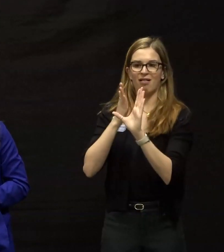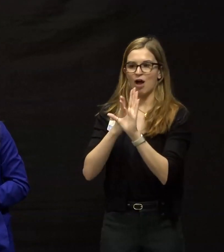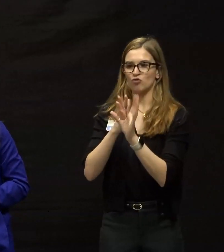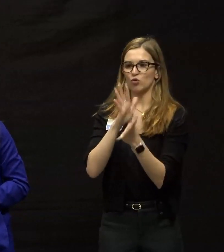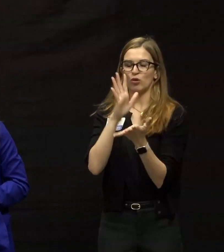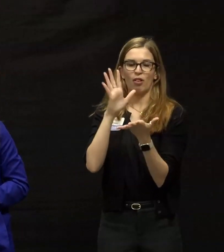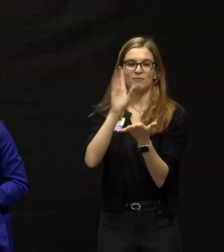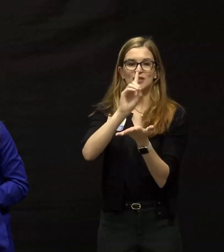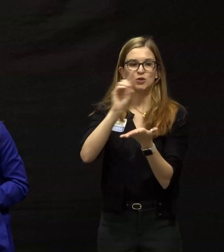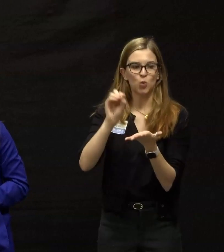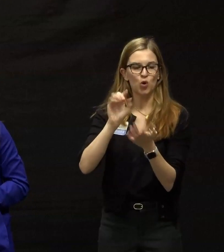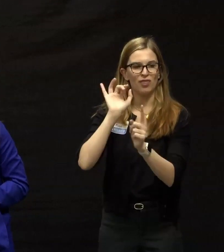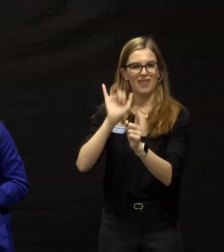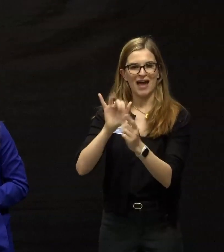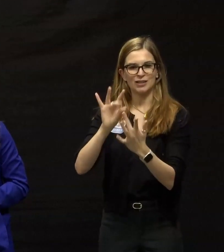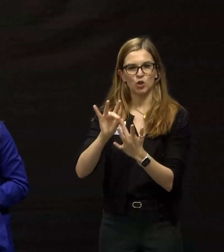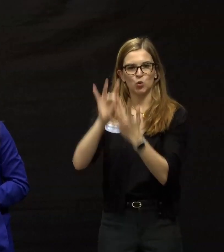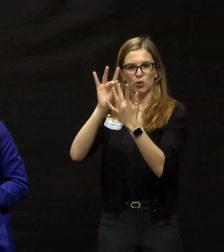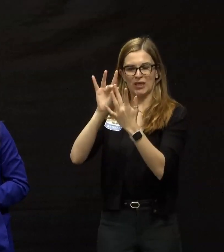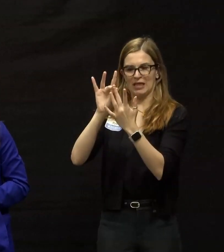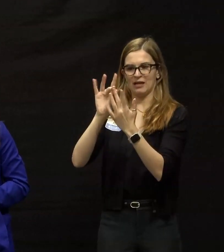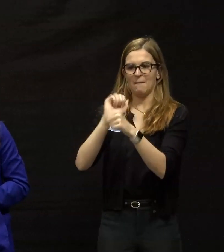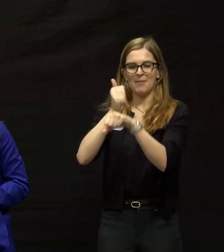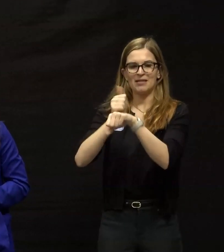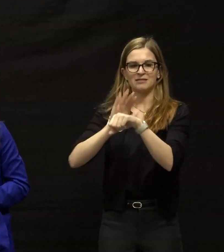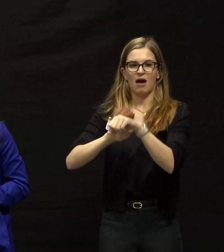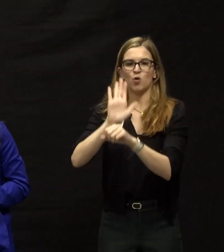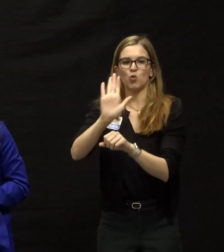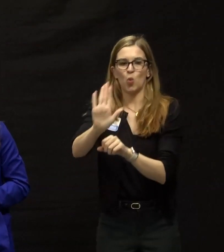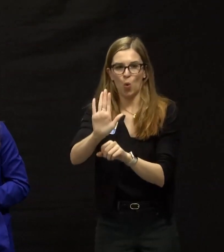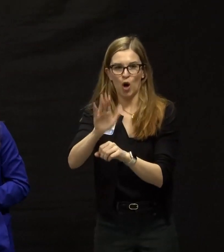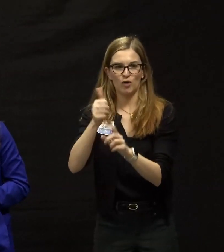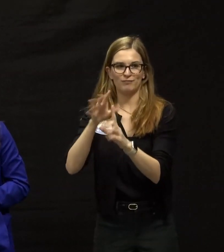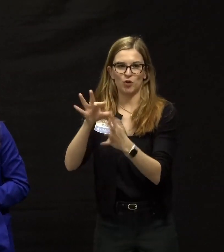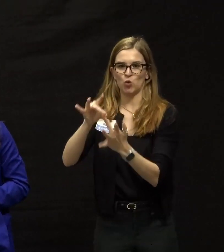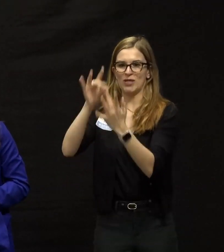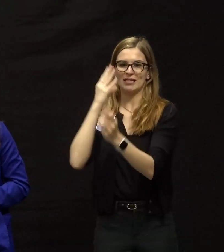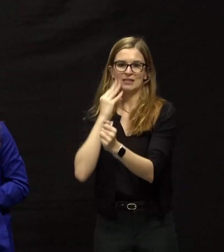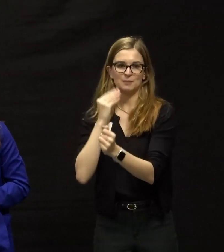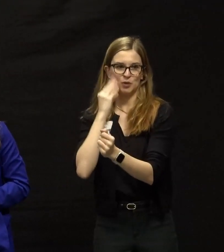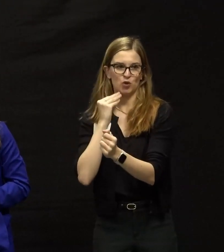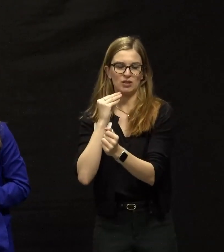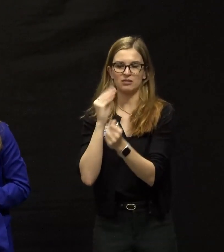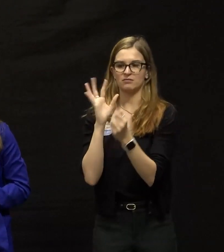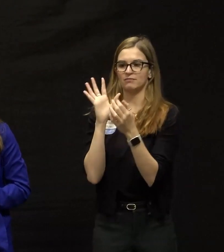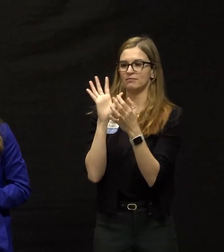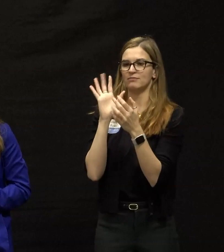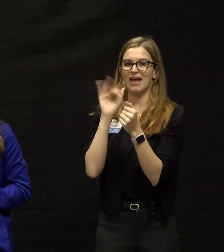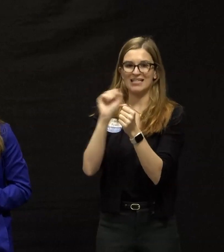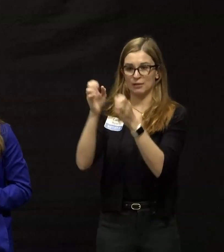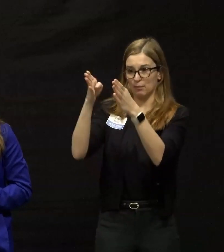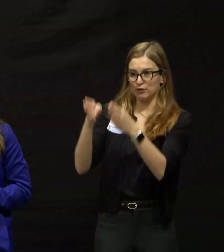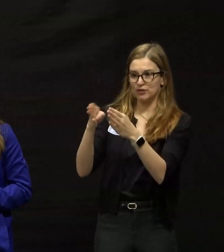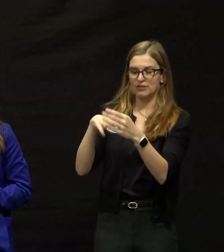experience, it's that the psychological disorder is unique based on the individual's unique experiences.